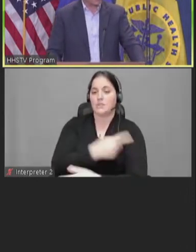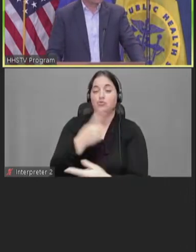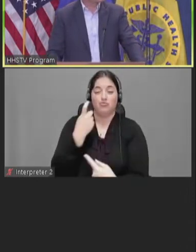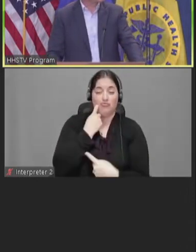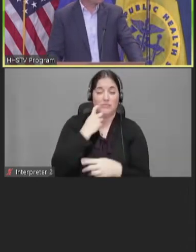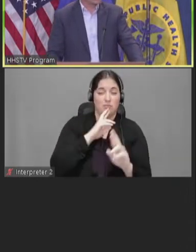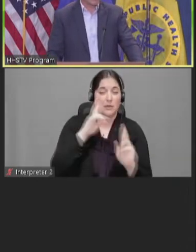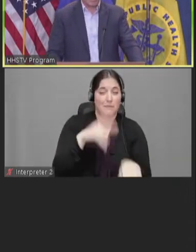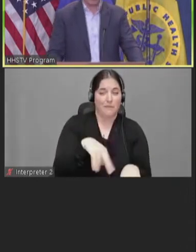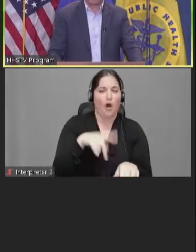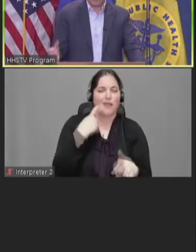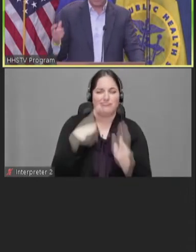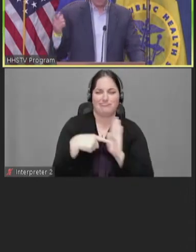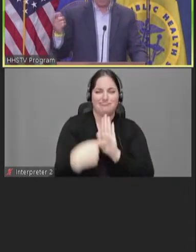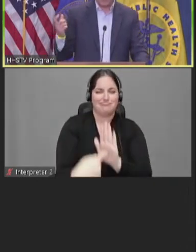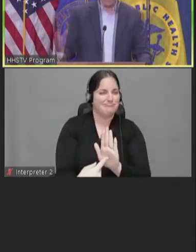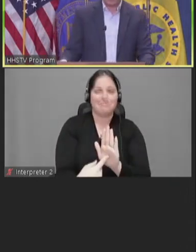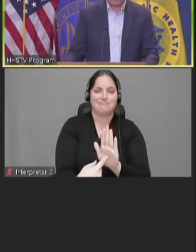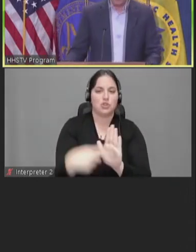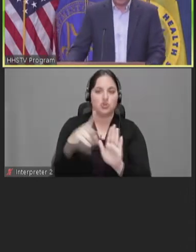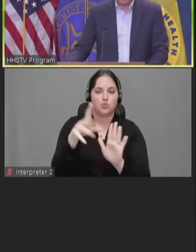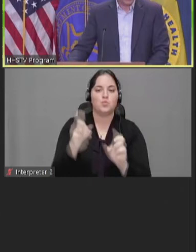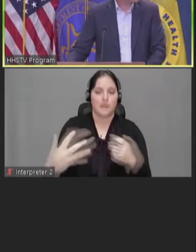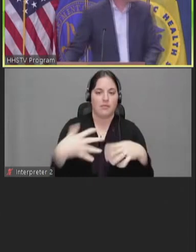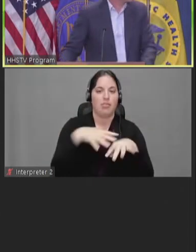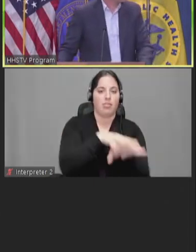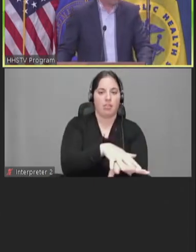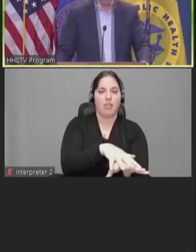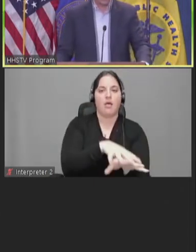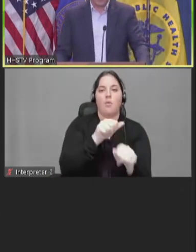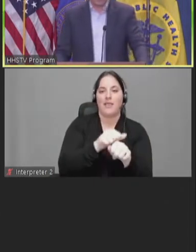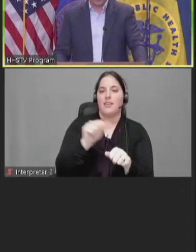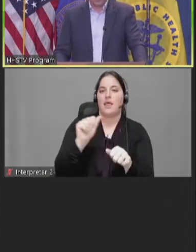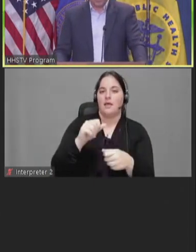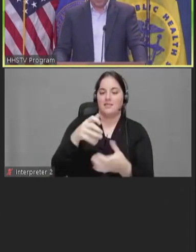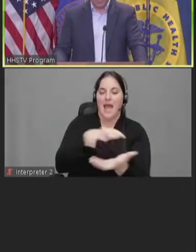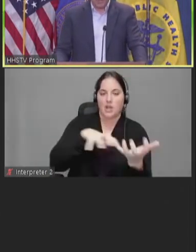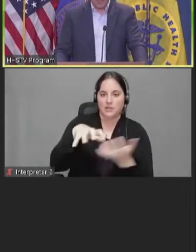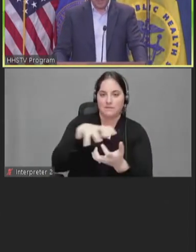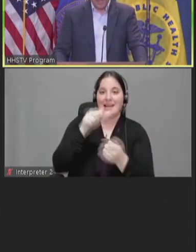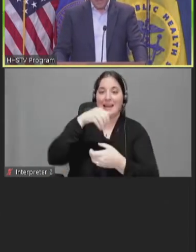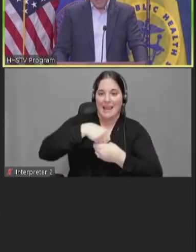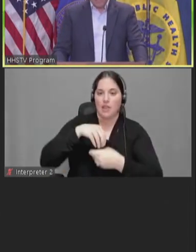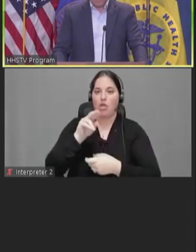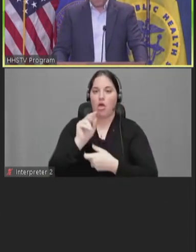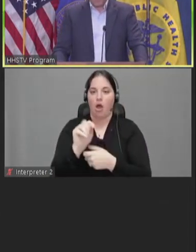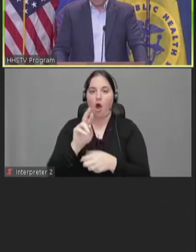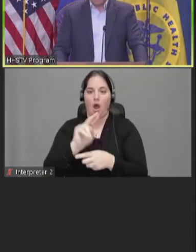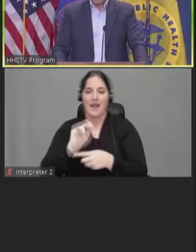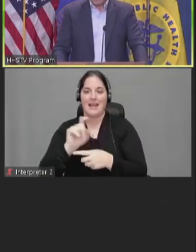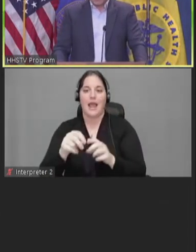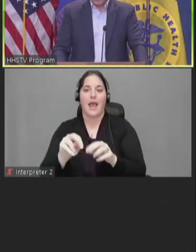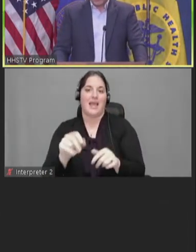you can encode an adjuvant in the RNA in the upper right there and boost responses. But also, I don't